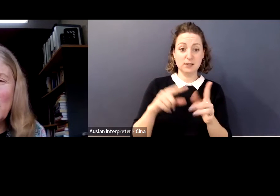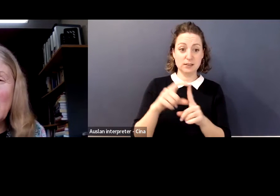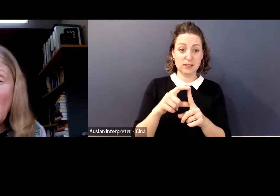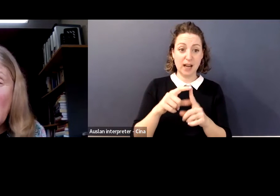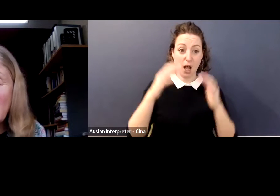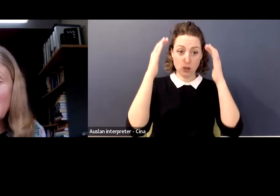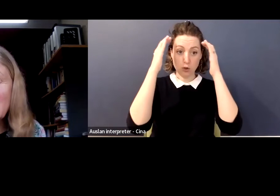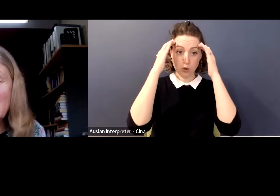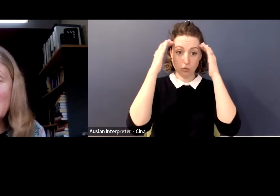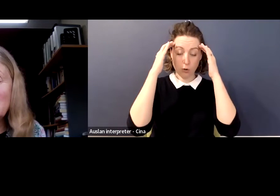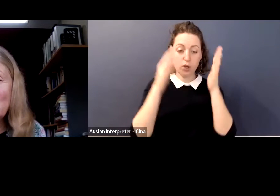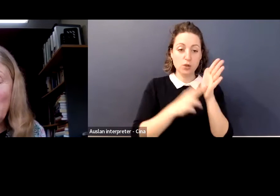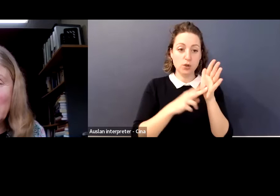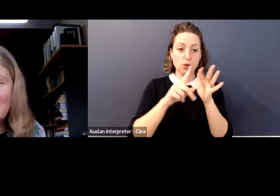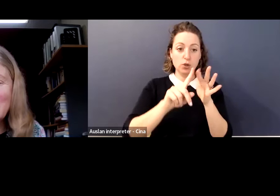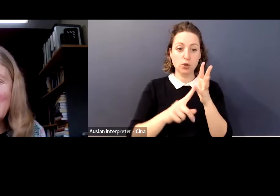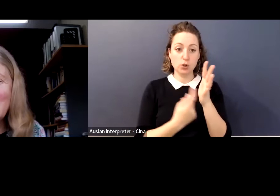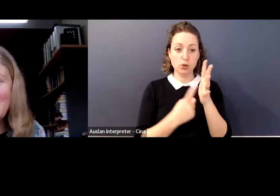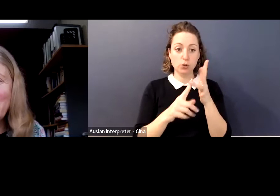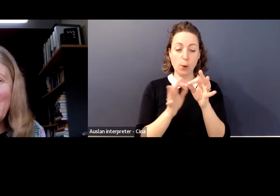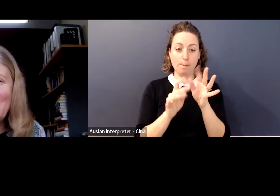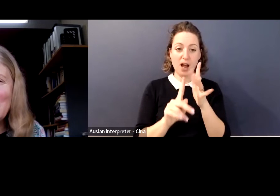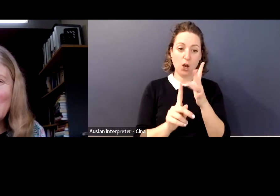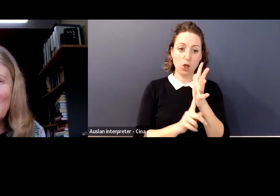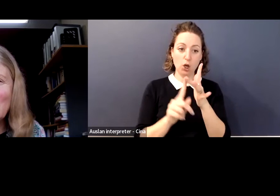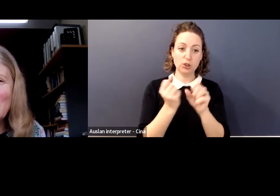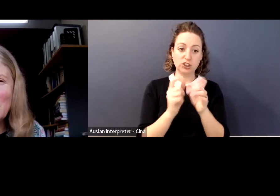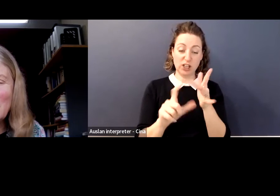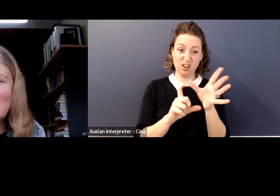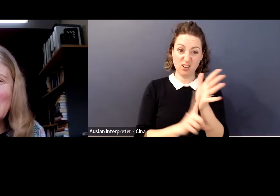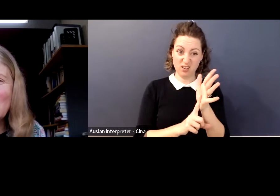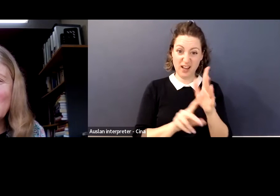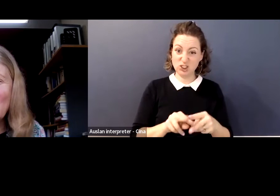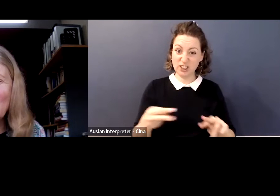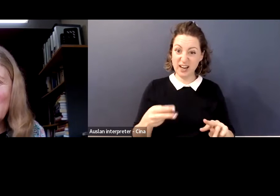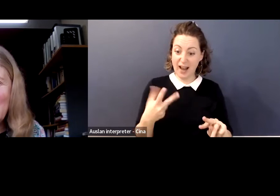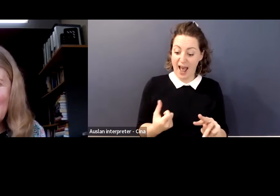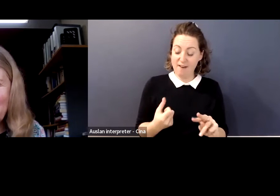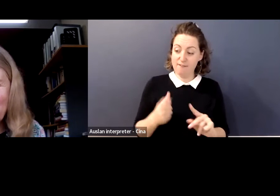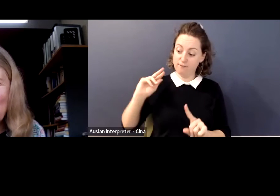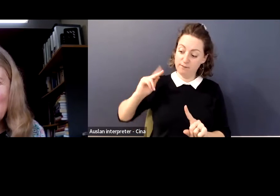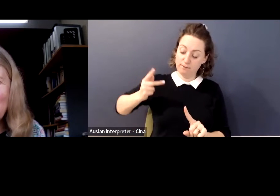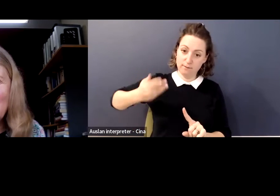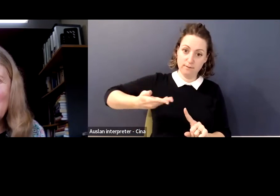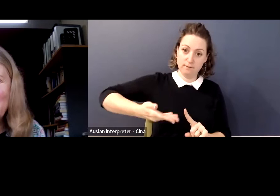with a high prevalence in families. So there's a strong genetic predisposition.